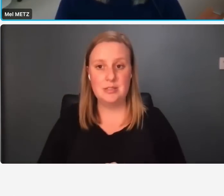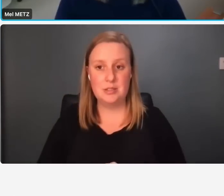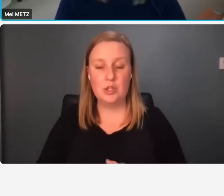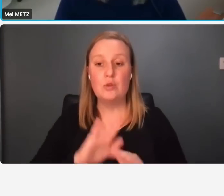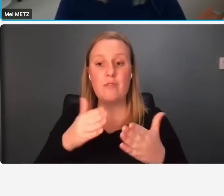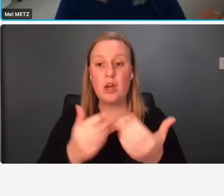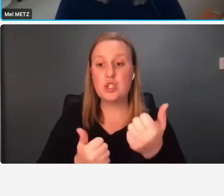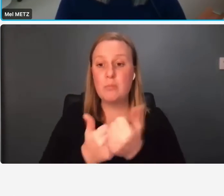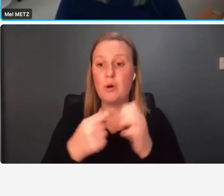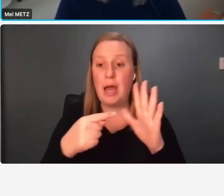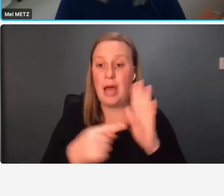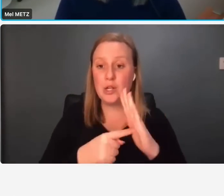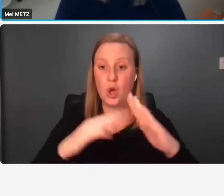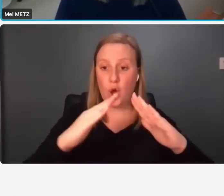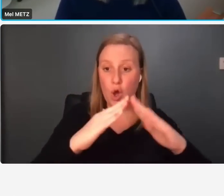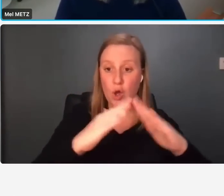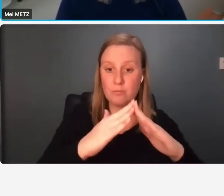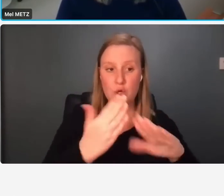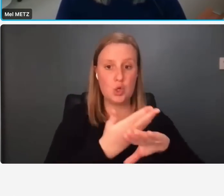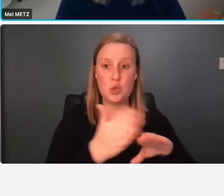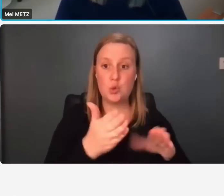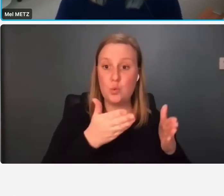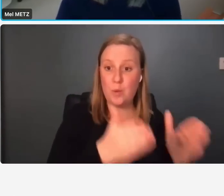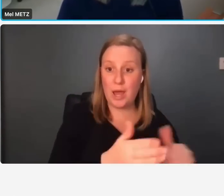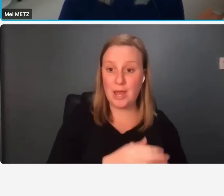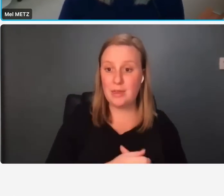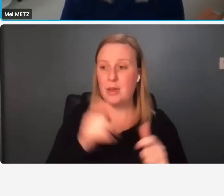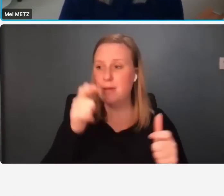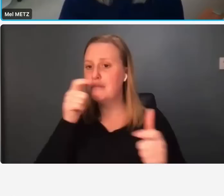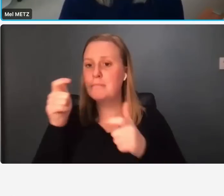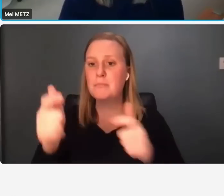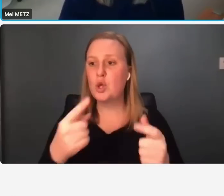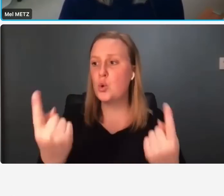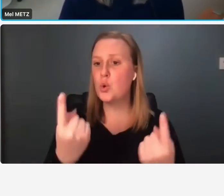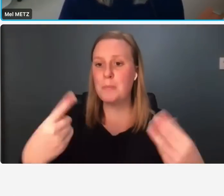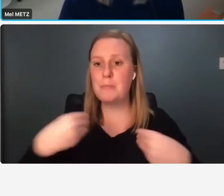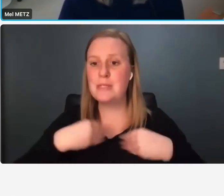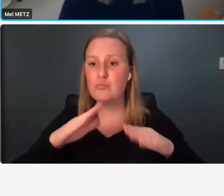regulating providers will form part of the new Act. Many parts of the existing system will also be in the